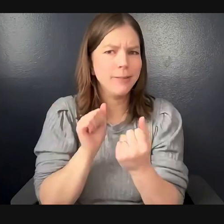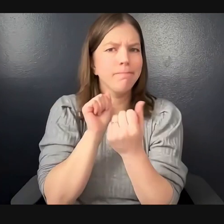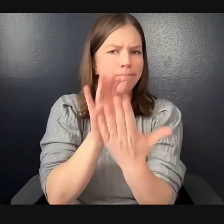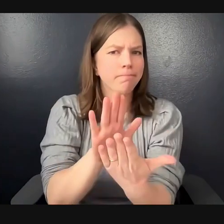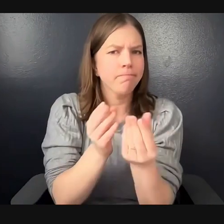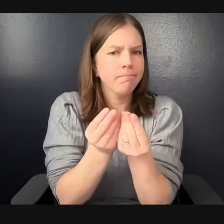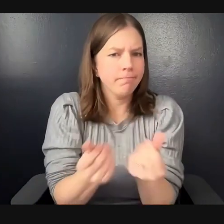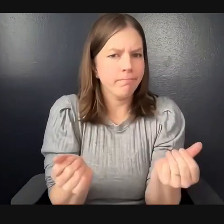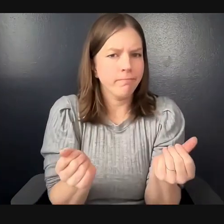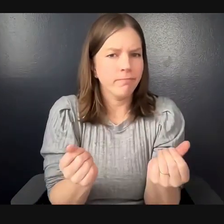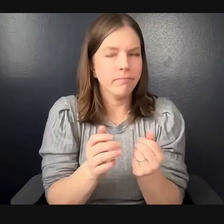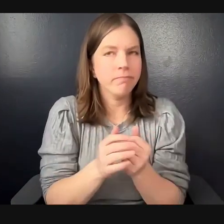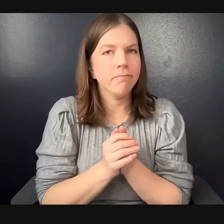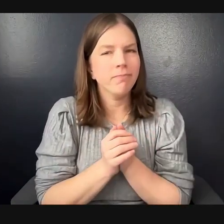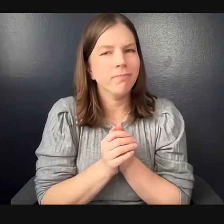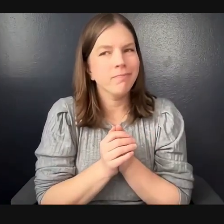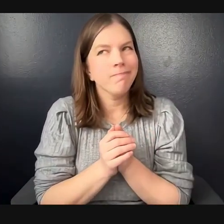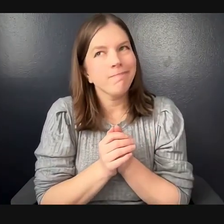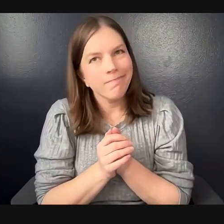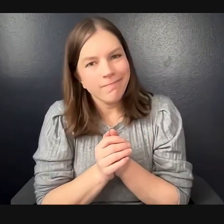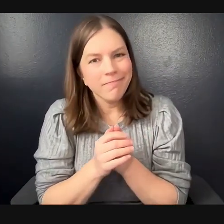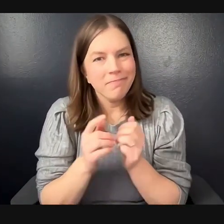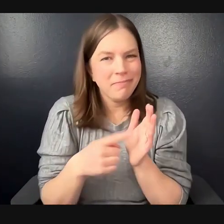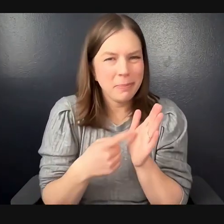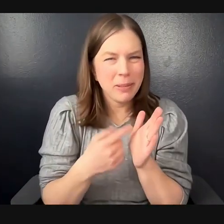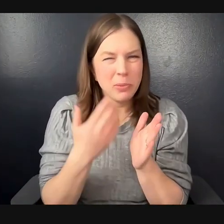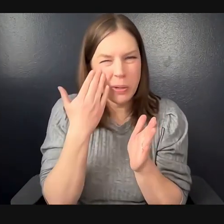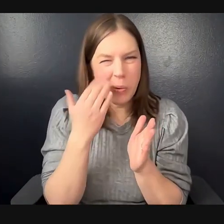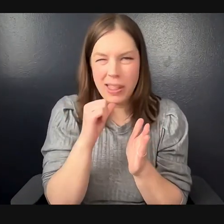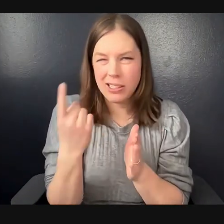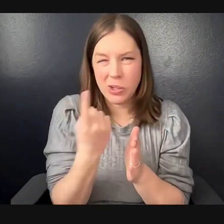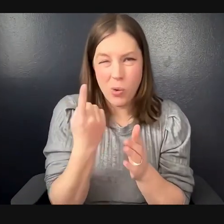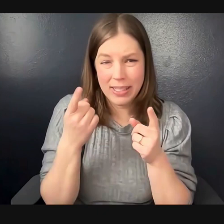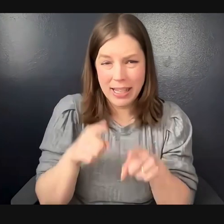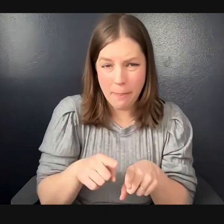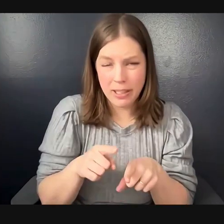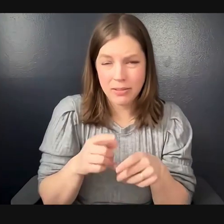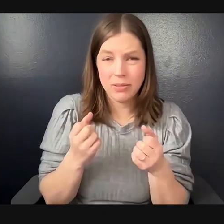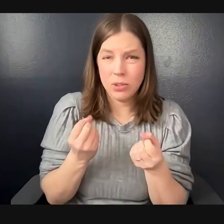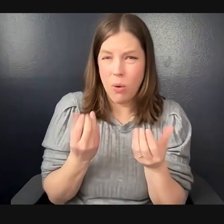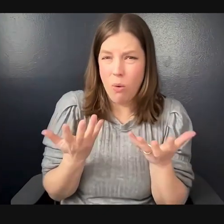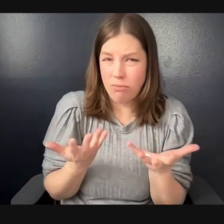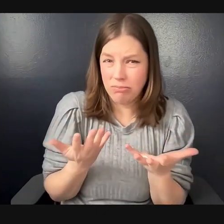and that your concerns are addressed and resolved. But unfortunately, we know that doesn't always happen.